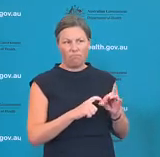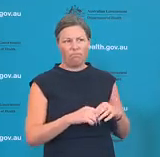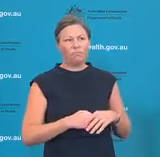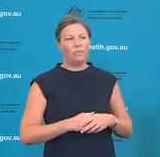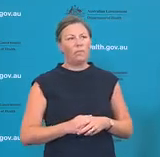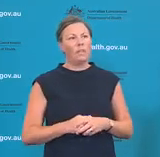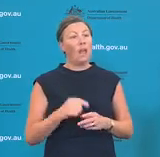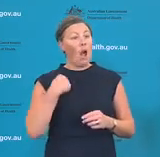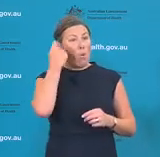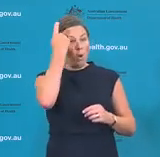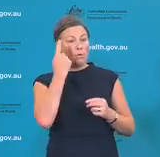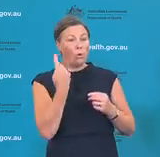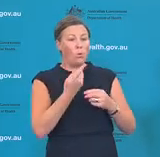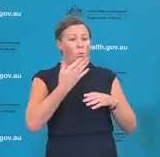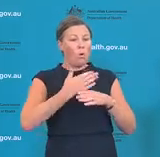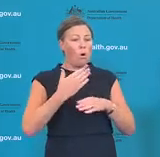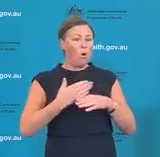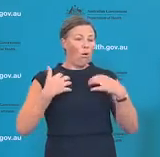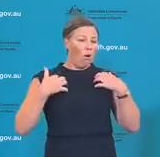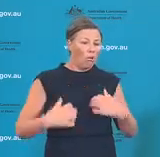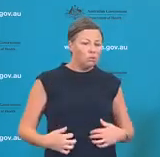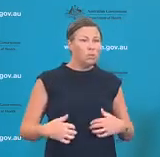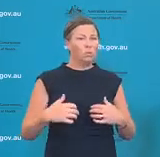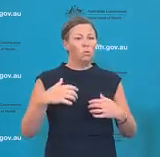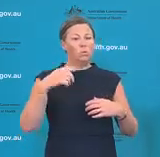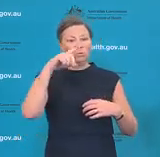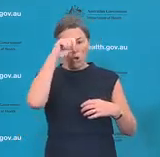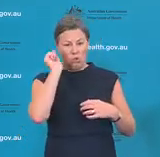that health professionals might have more of a pressure on them to be able to monitor movements?